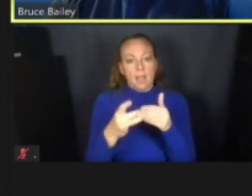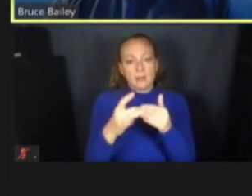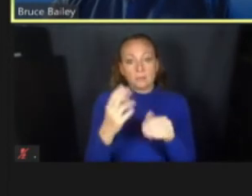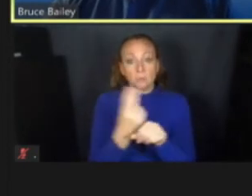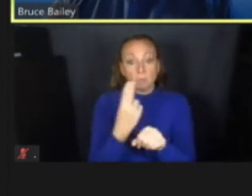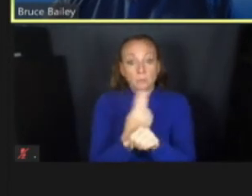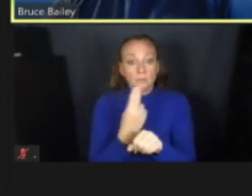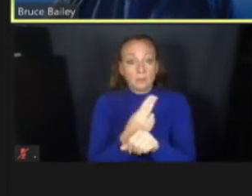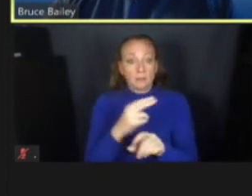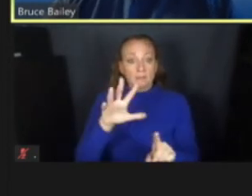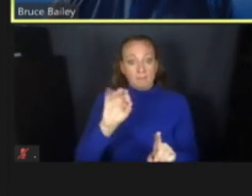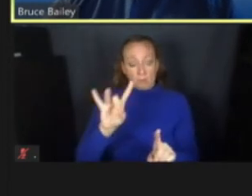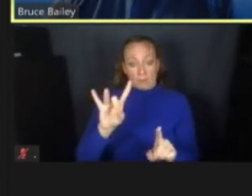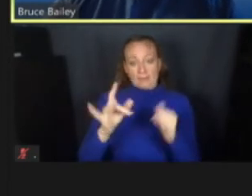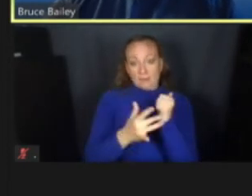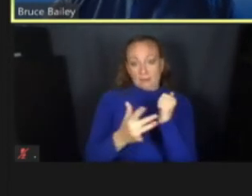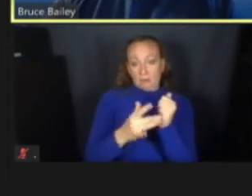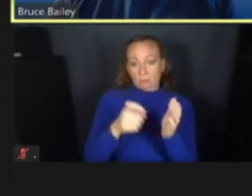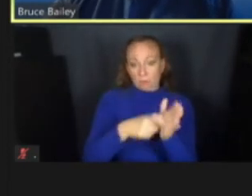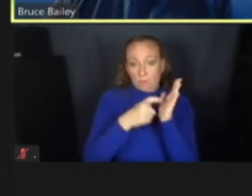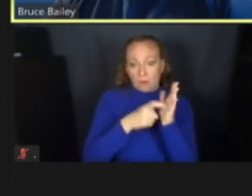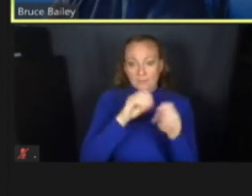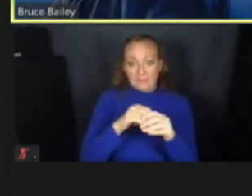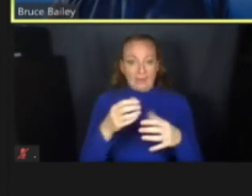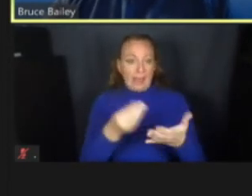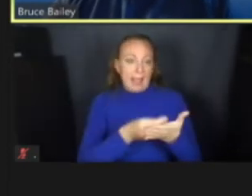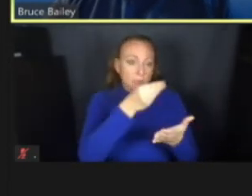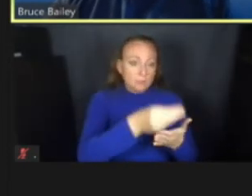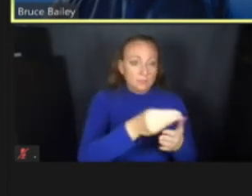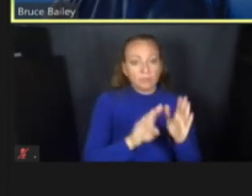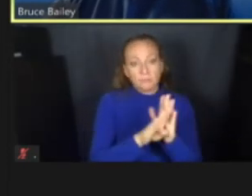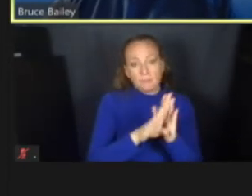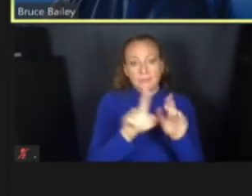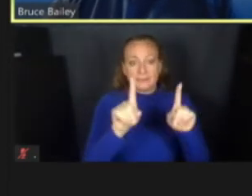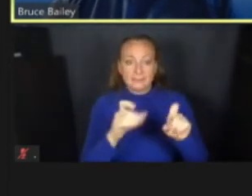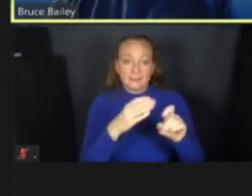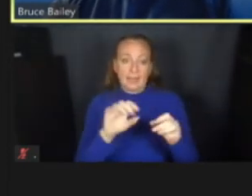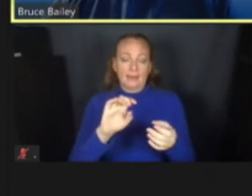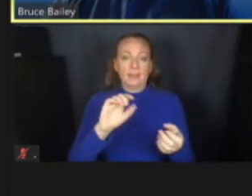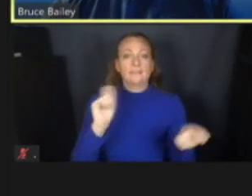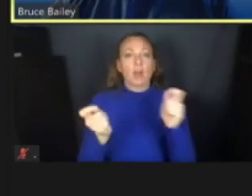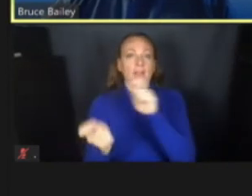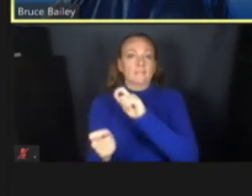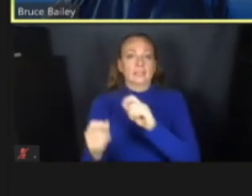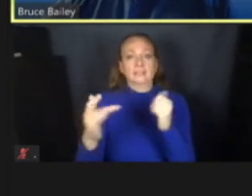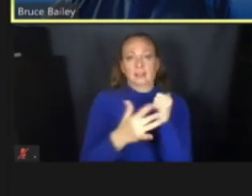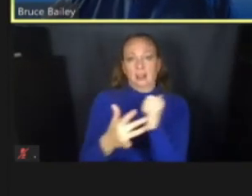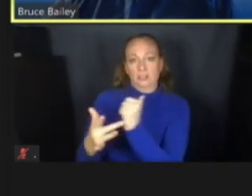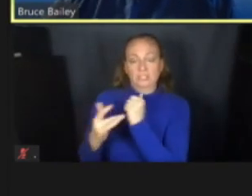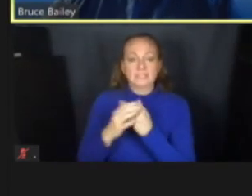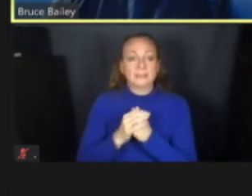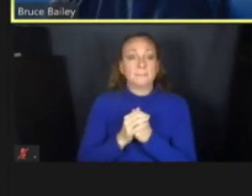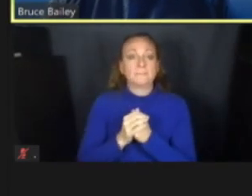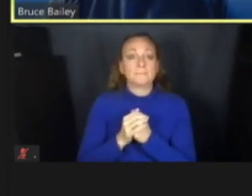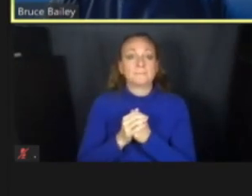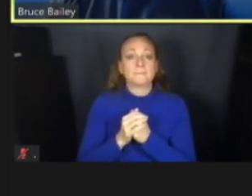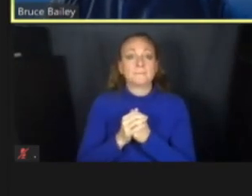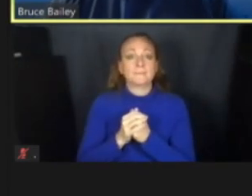and acquisitions development testing and evolving technologies. And next slide, please. Competing with that, is another one going on